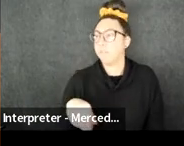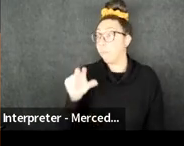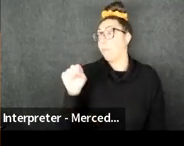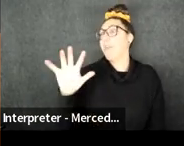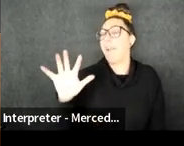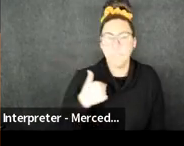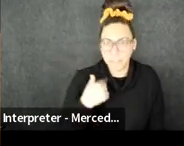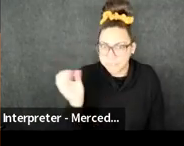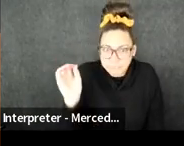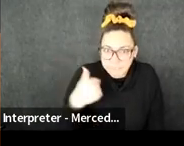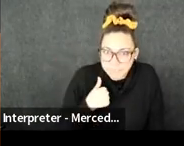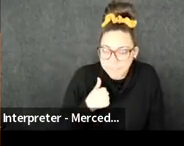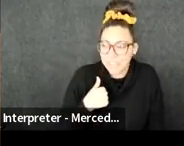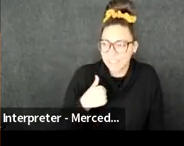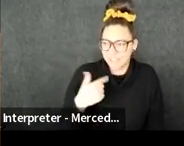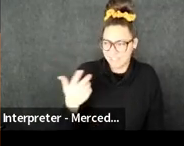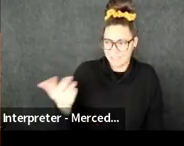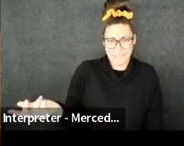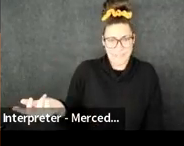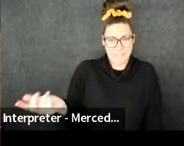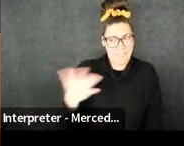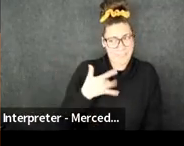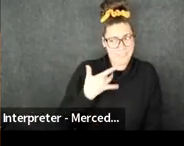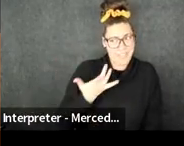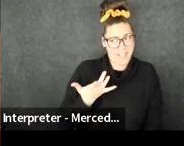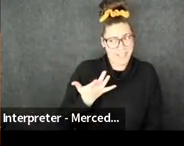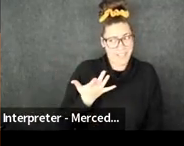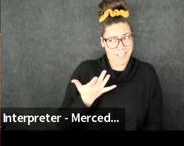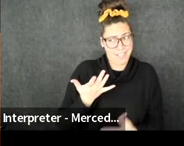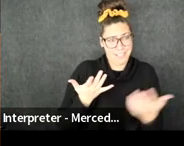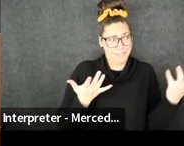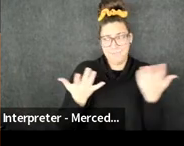and let alone I didn't feel sufficient to be entitled to that word